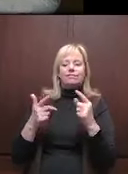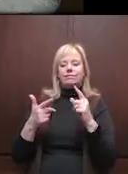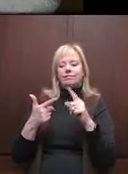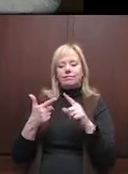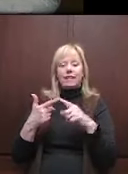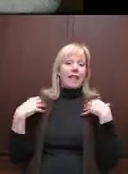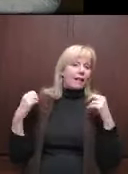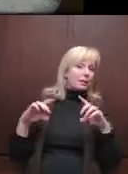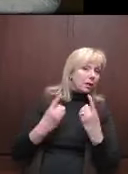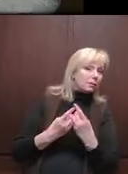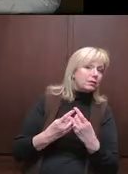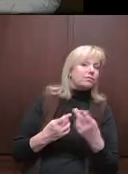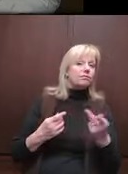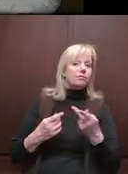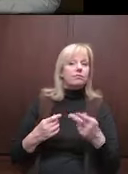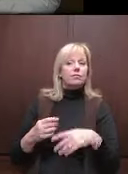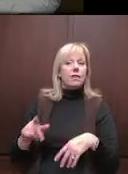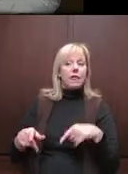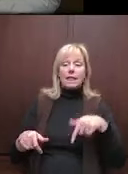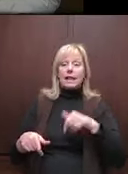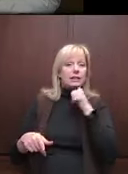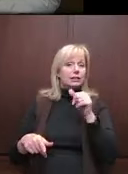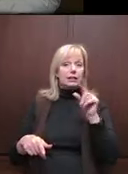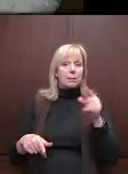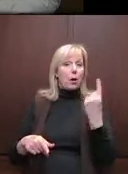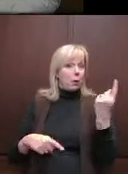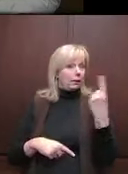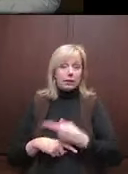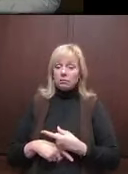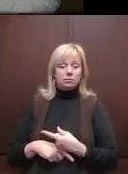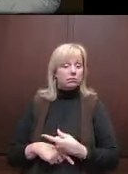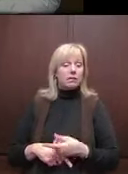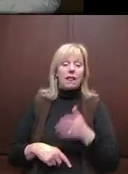So, but this isn't just about one day,